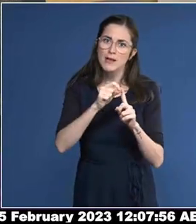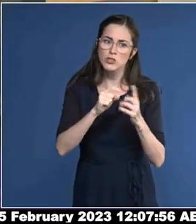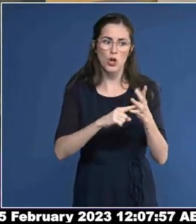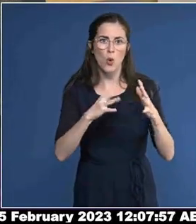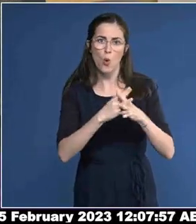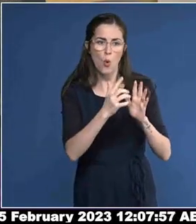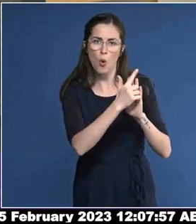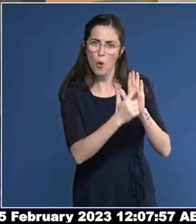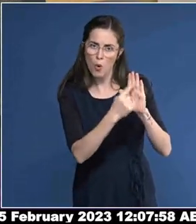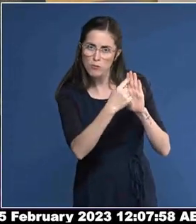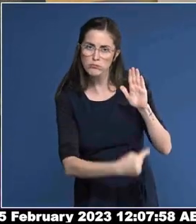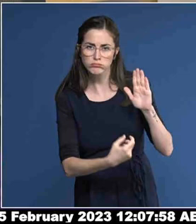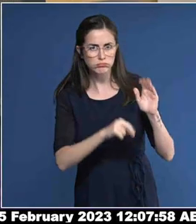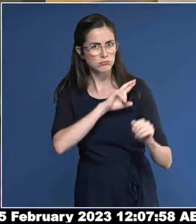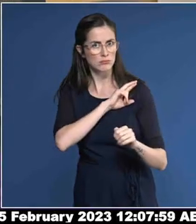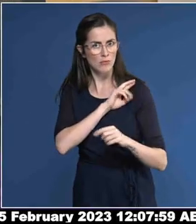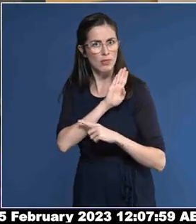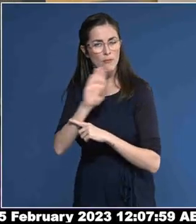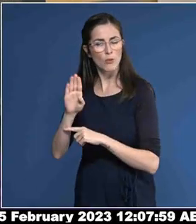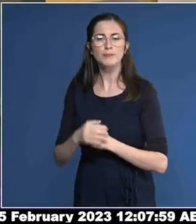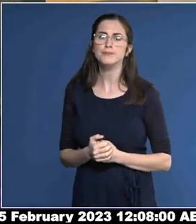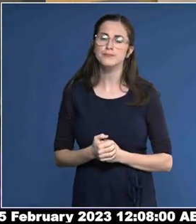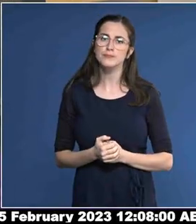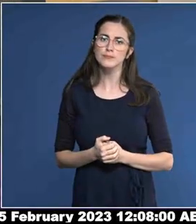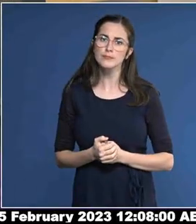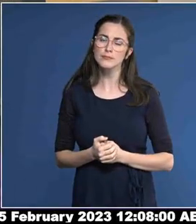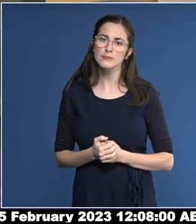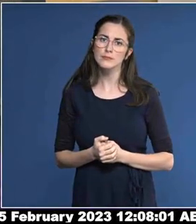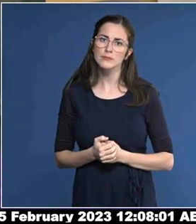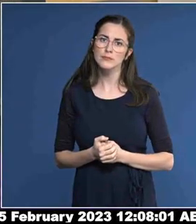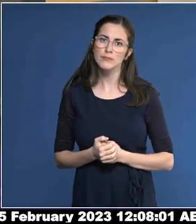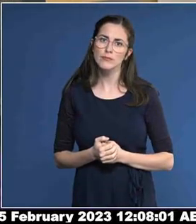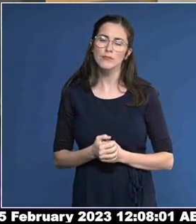Ms Toohey, the question of corporate governance was an issue raised at Public